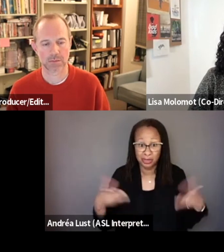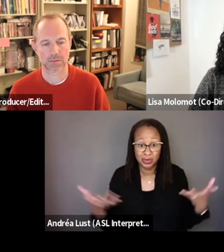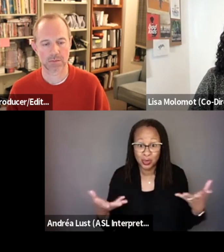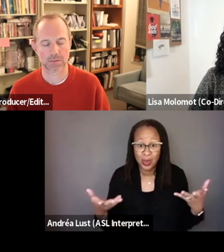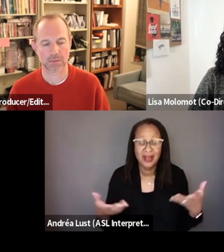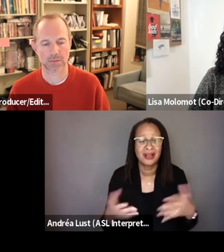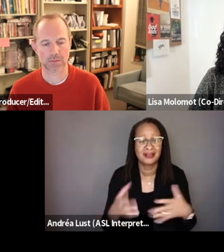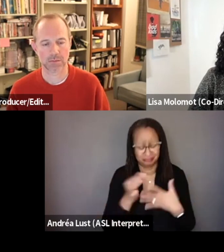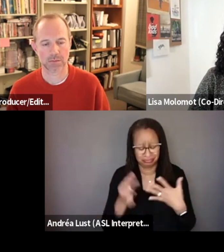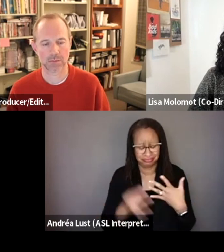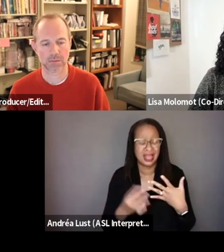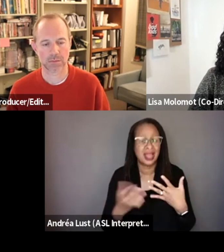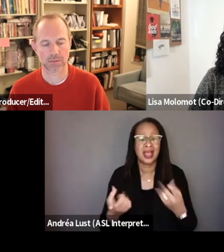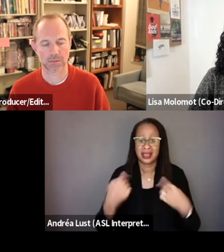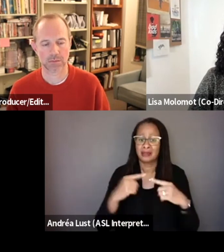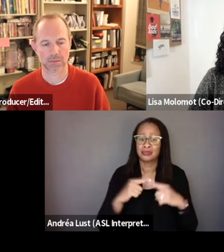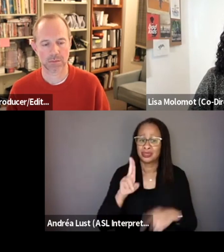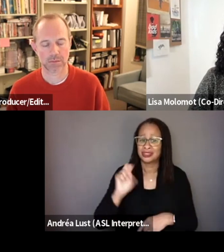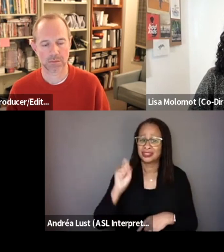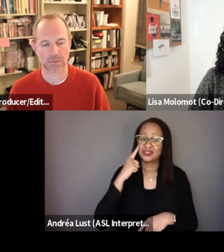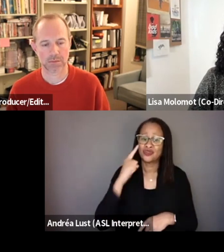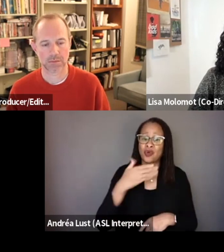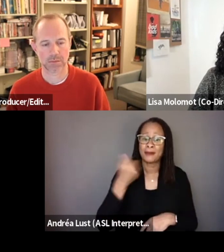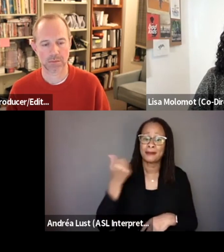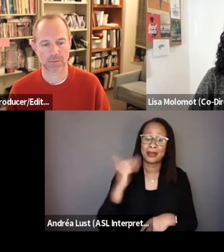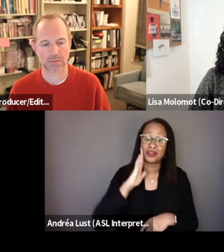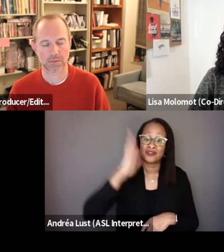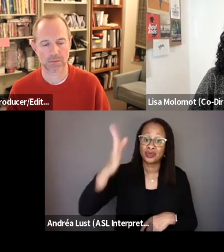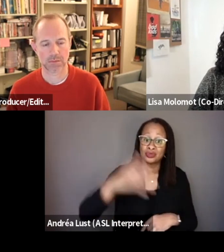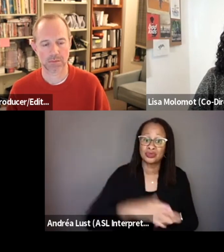for a better future for family.